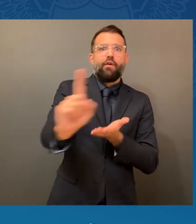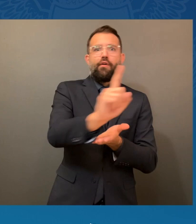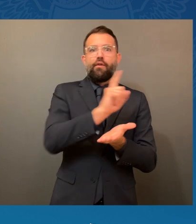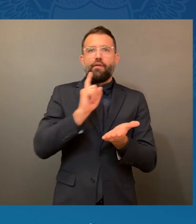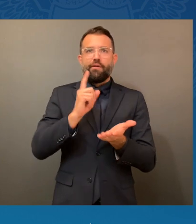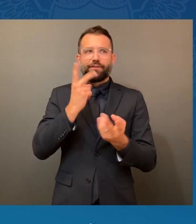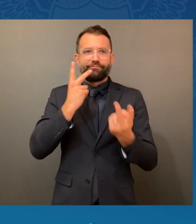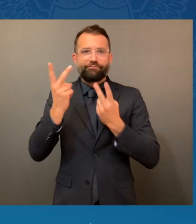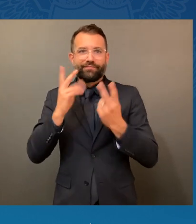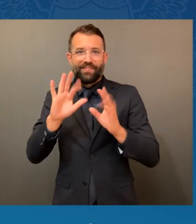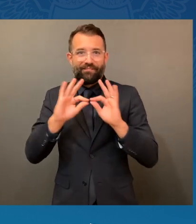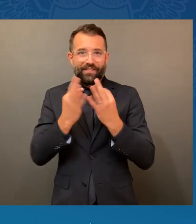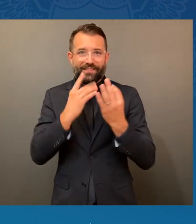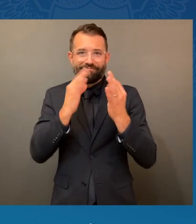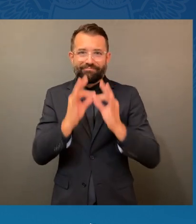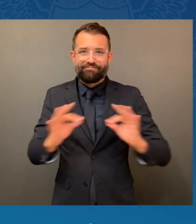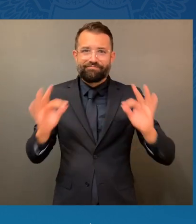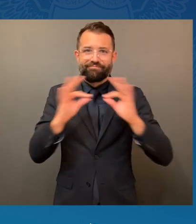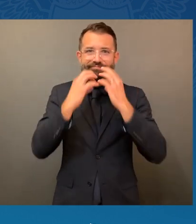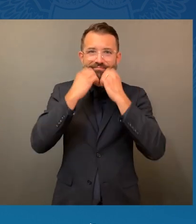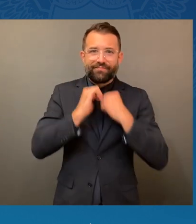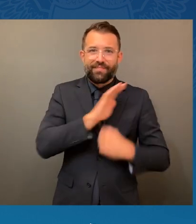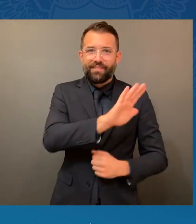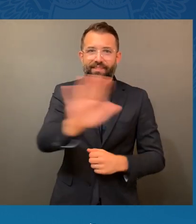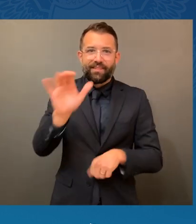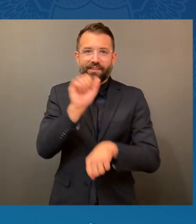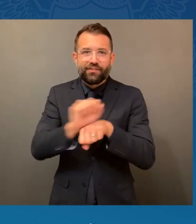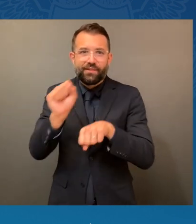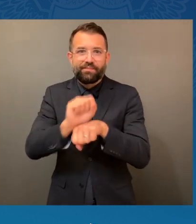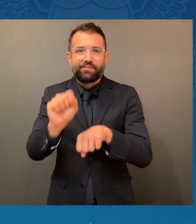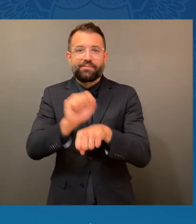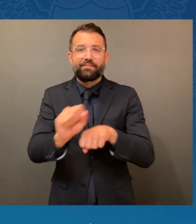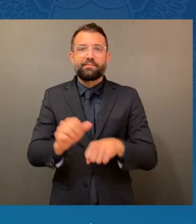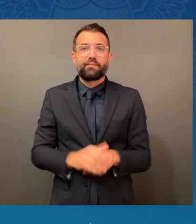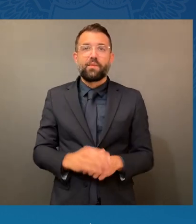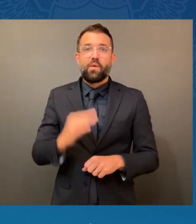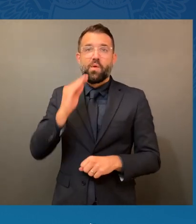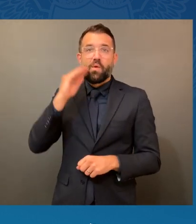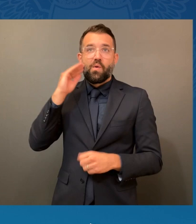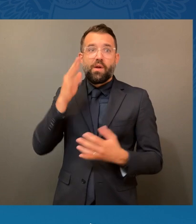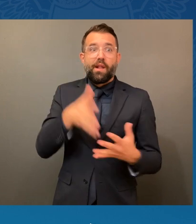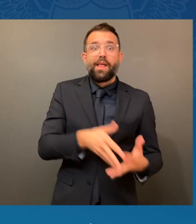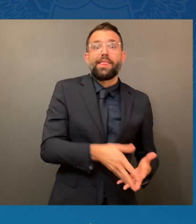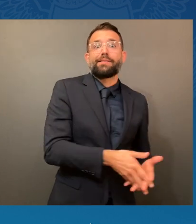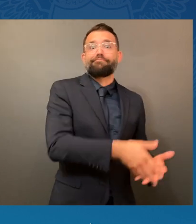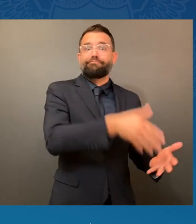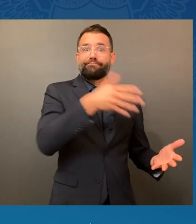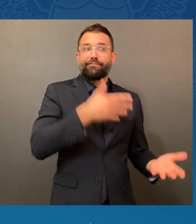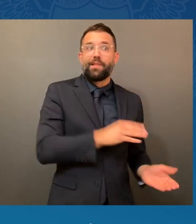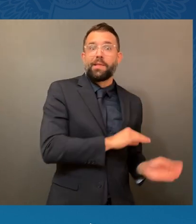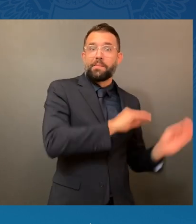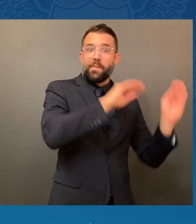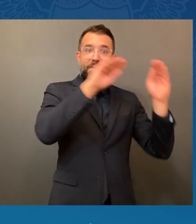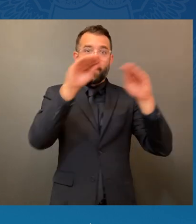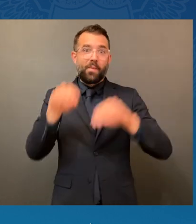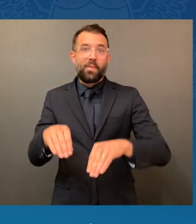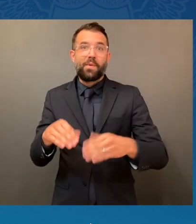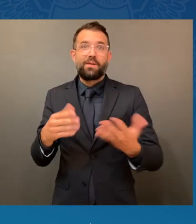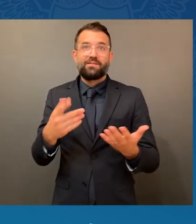They, with you, have moved far from home to support our nation, and they serve with you.